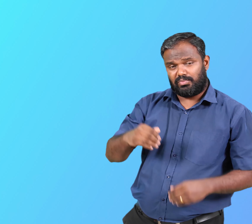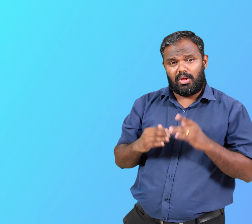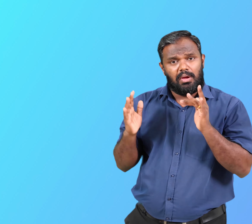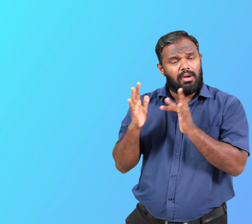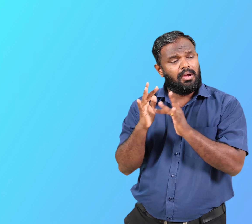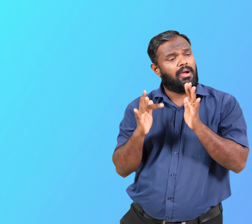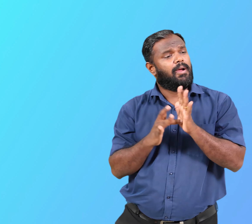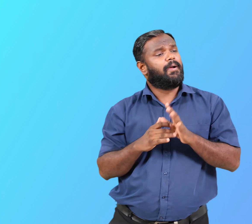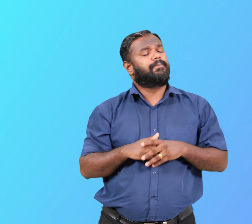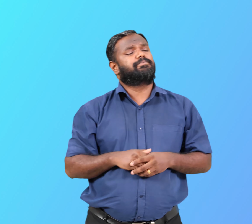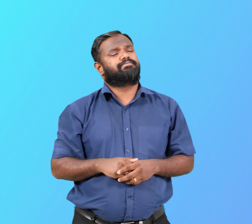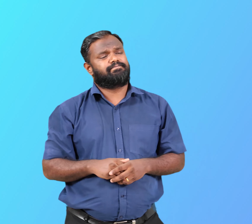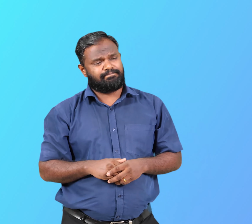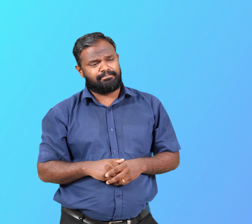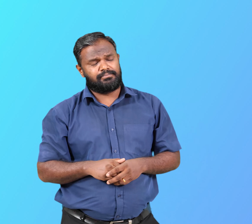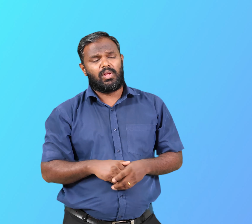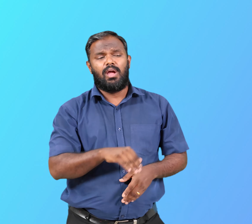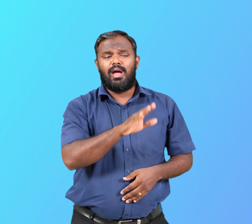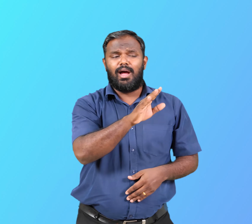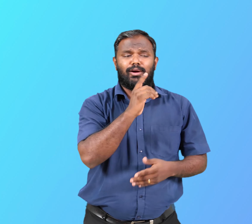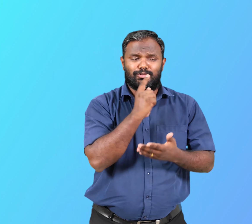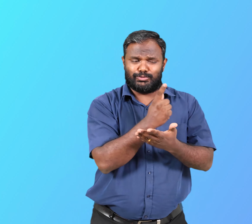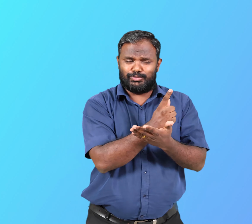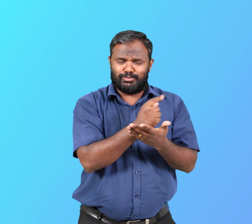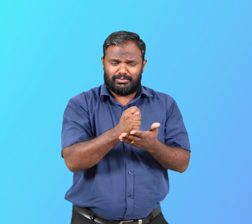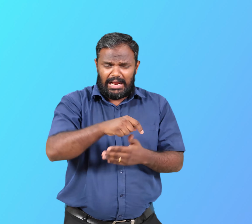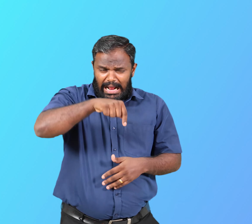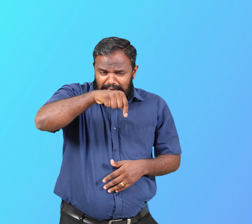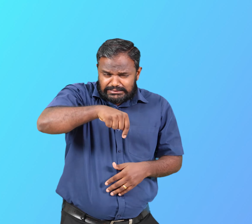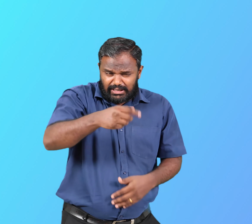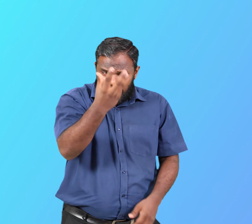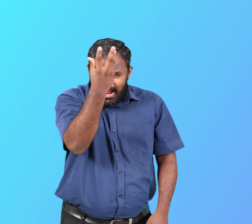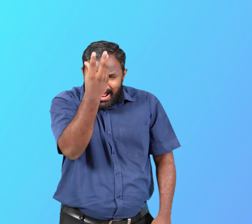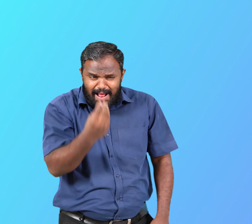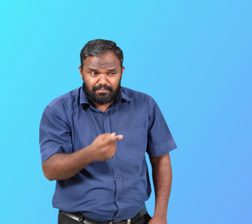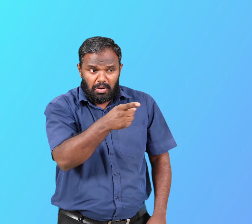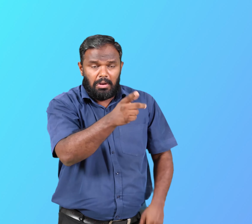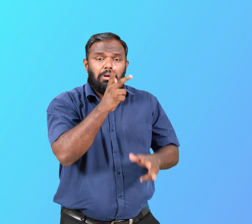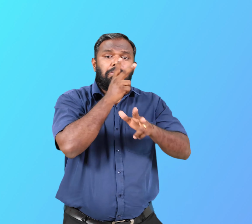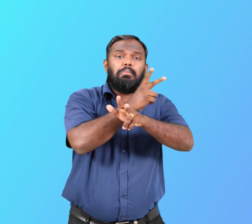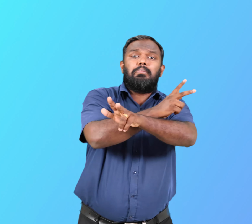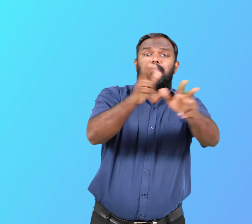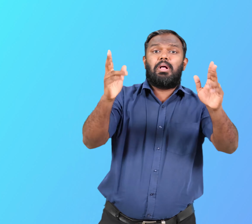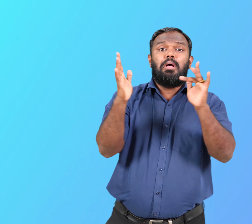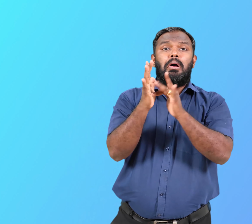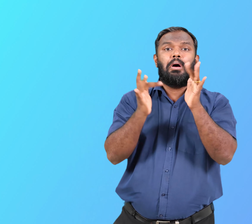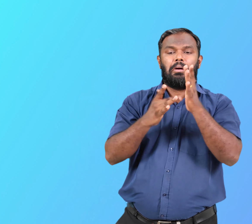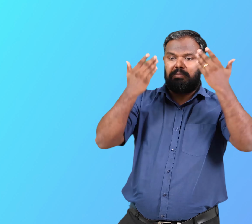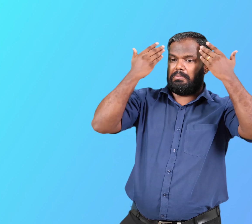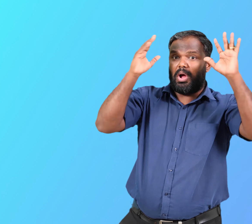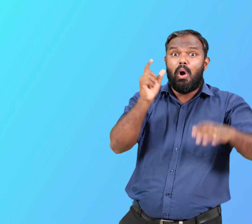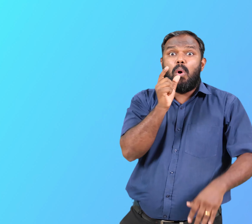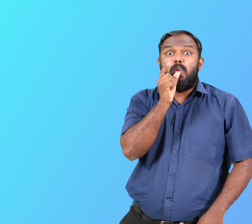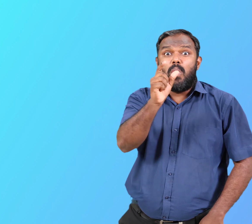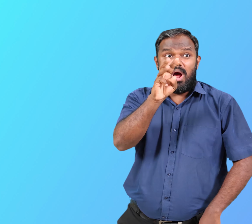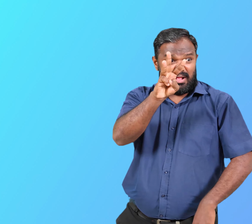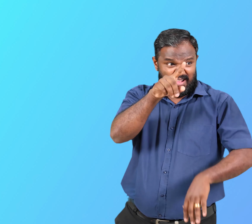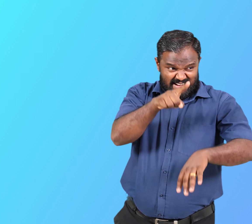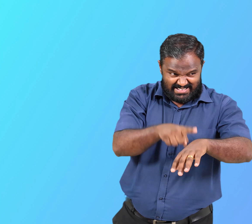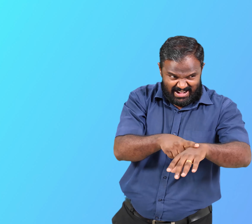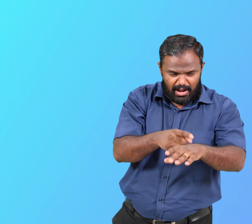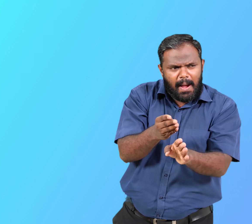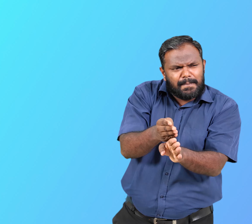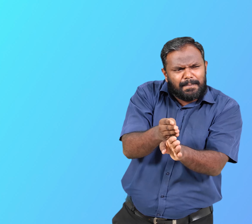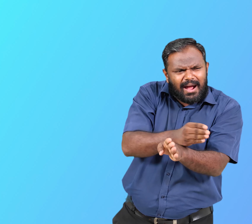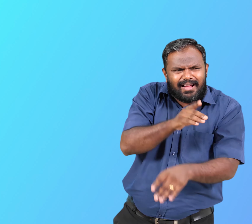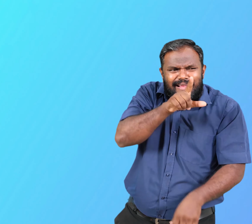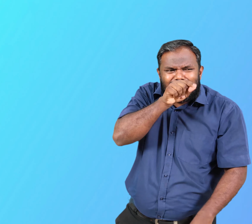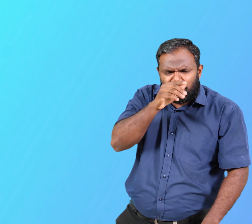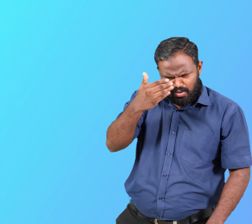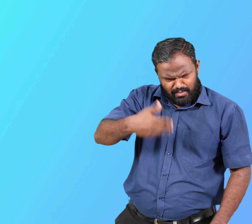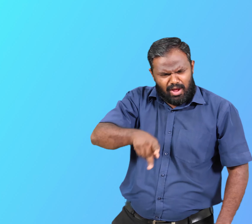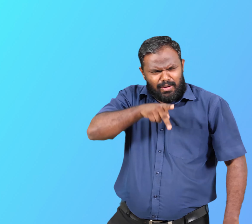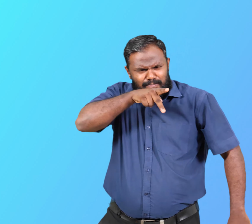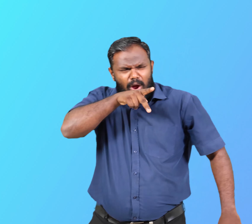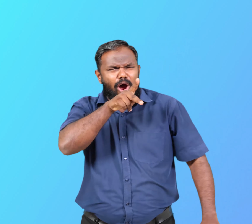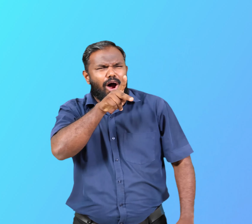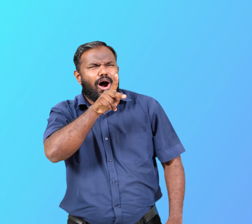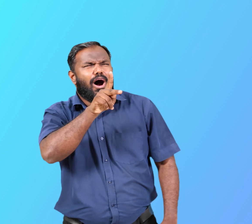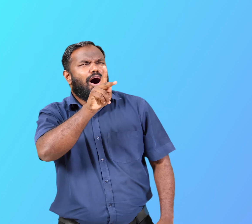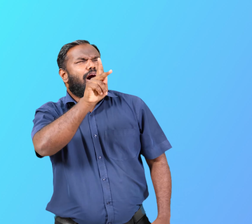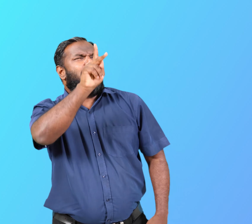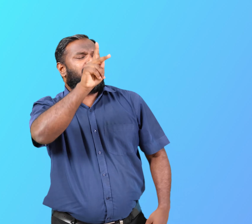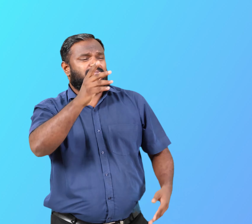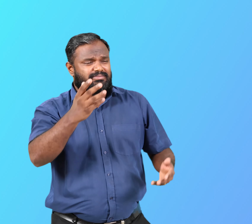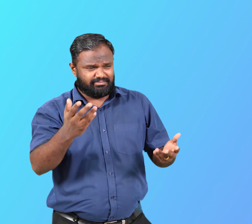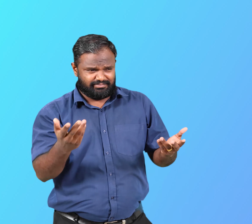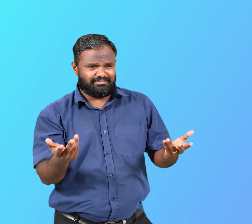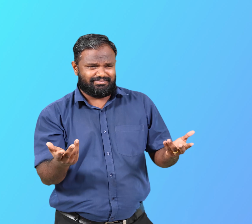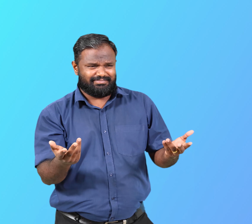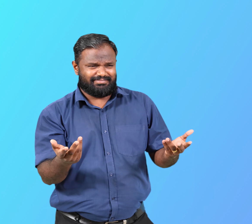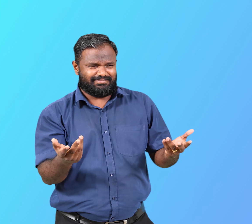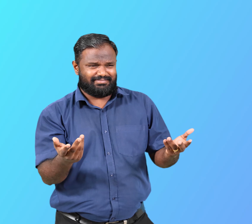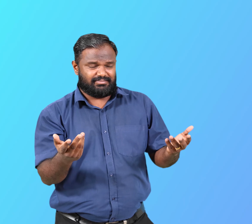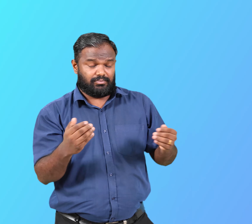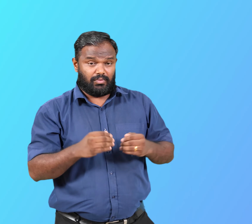Jesus answered, “The truth is, tonight you will say you don’t know me. You will deny me three times before the cockerel crows.”